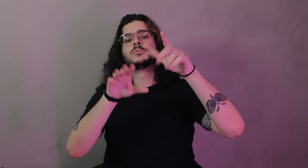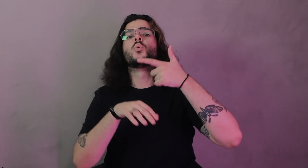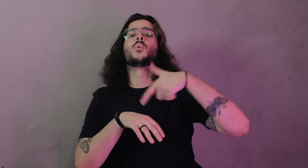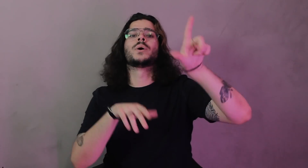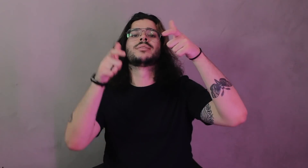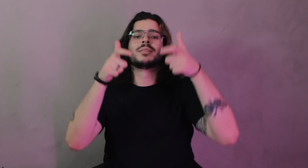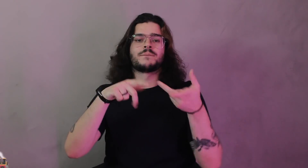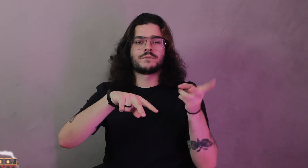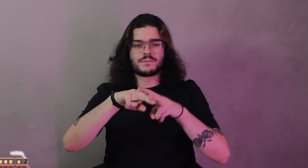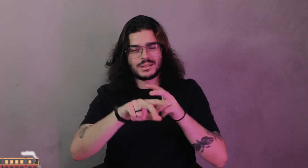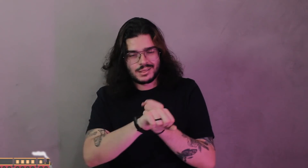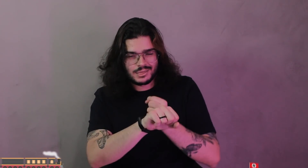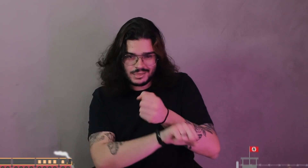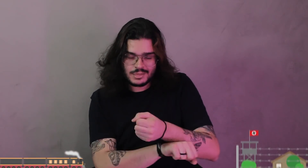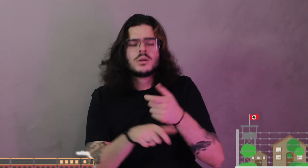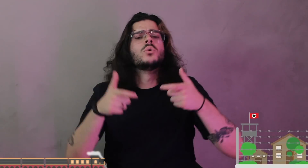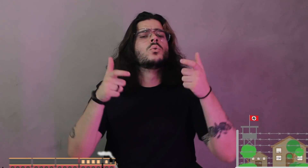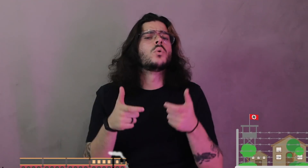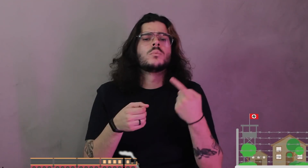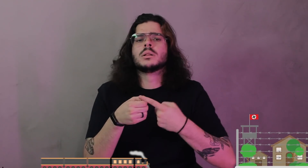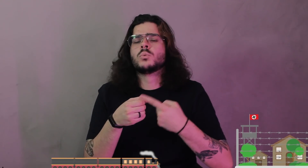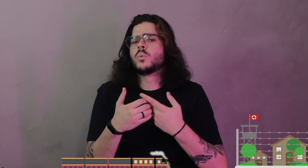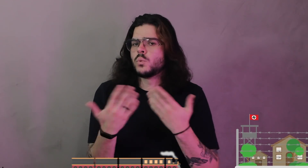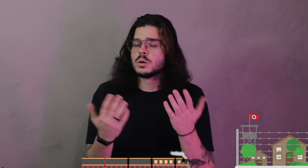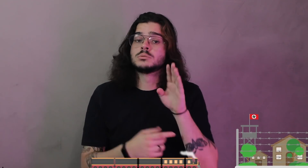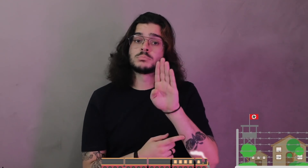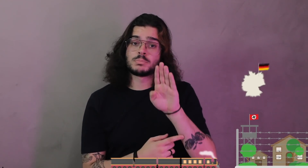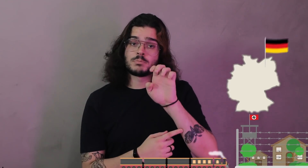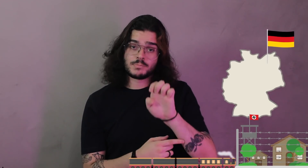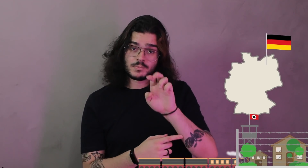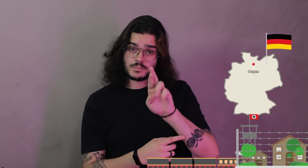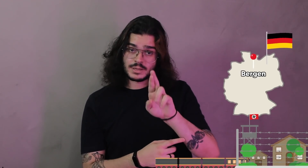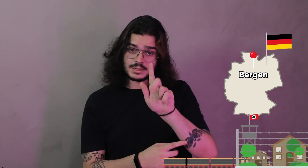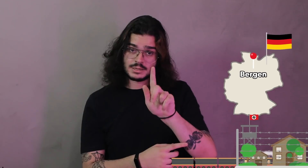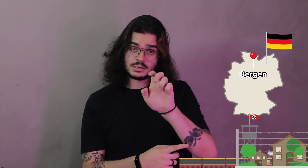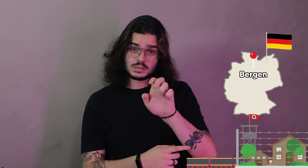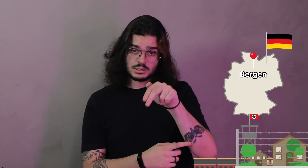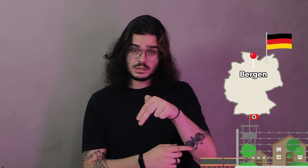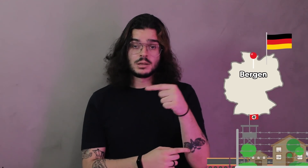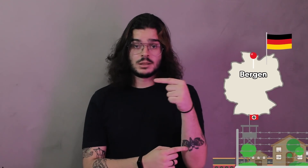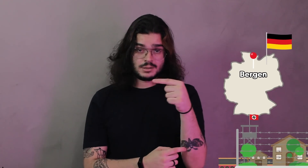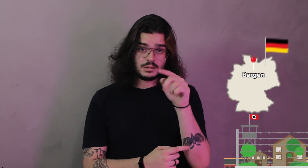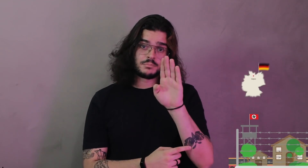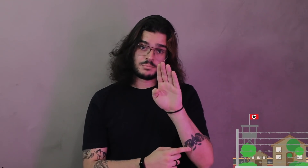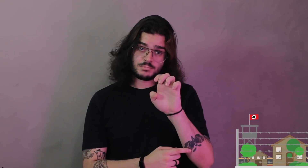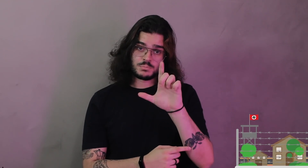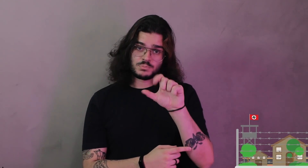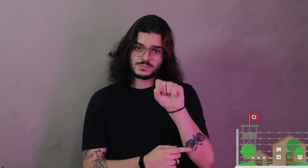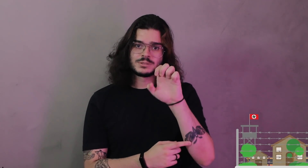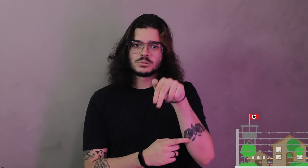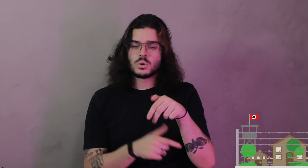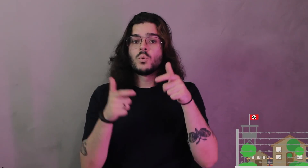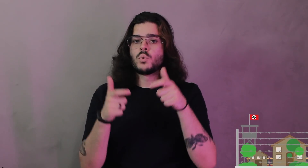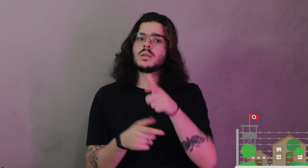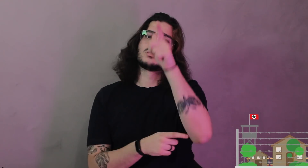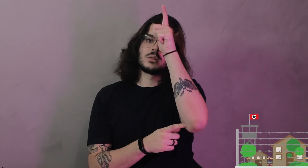to another concentration camp, Bergen-Belsen, Germany.